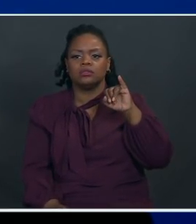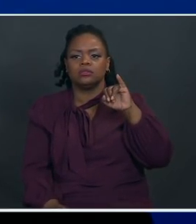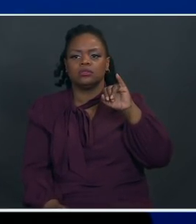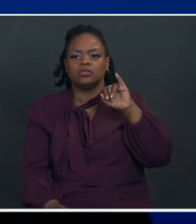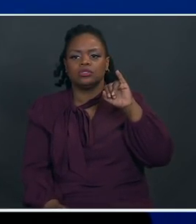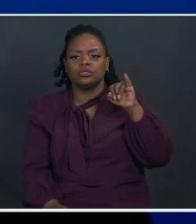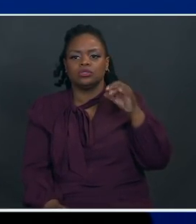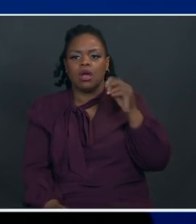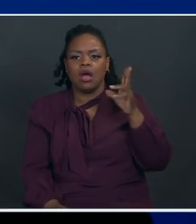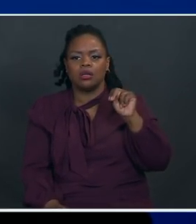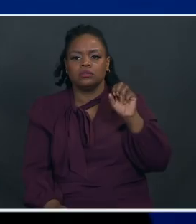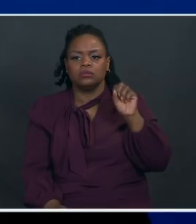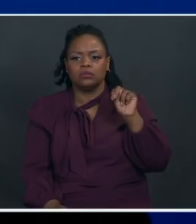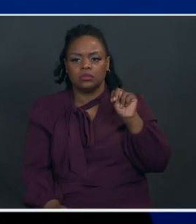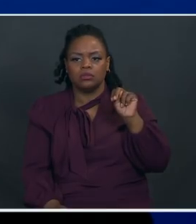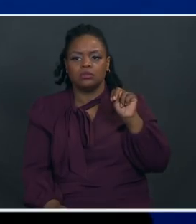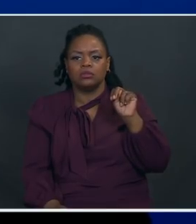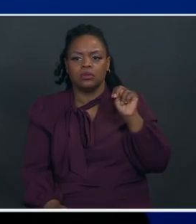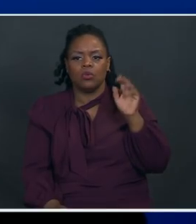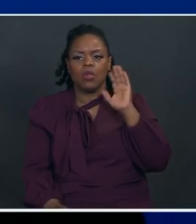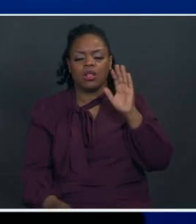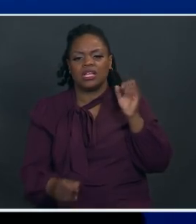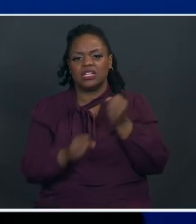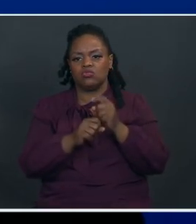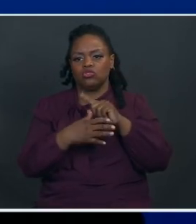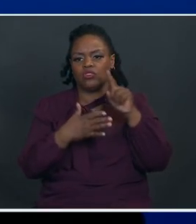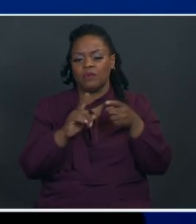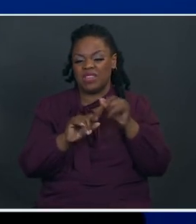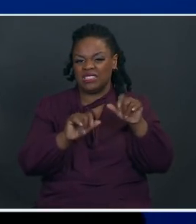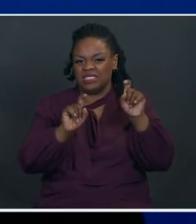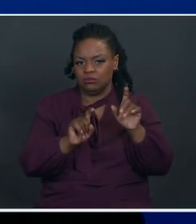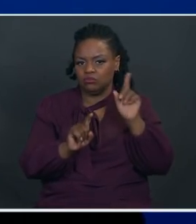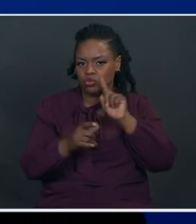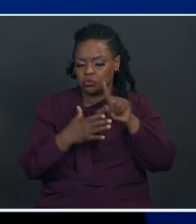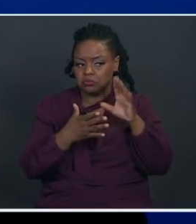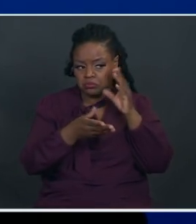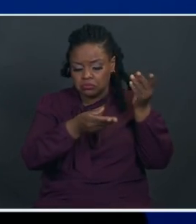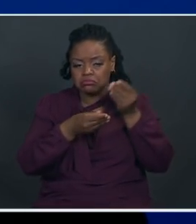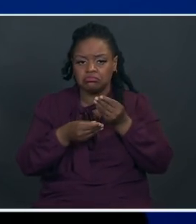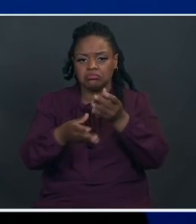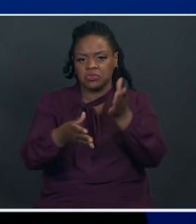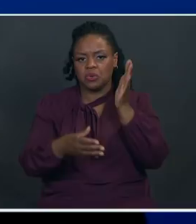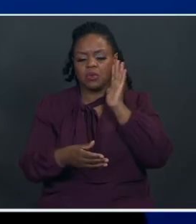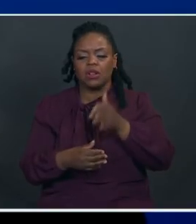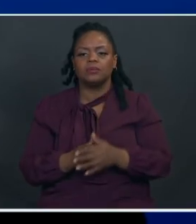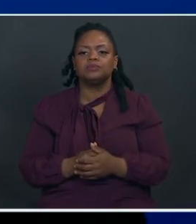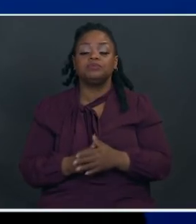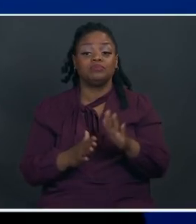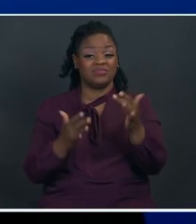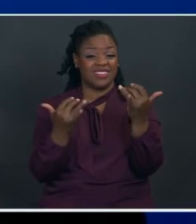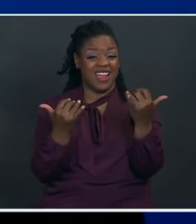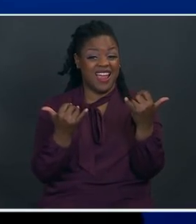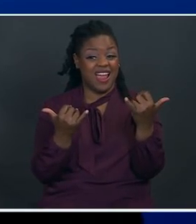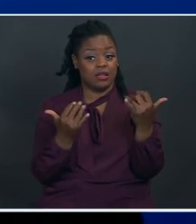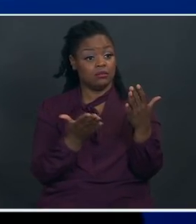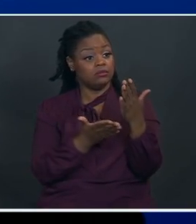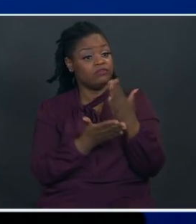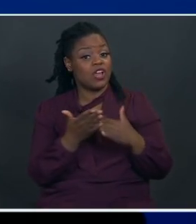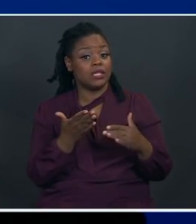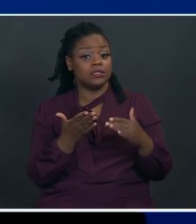it relates to some of the things that Dr. Walensky said, and that is it's a phase three trial with a different platform,